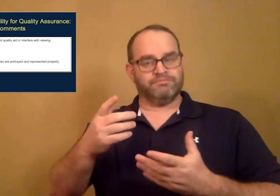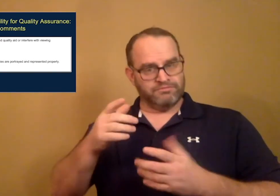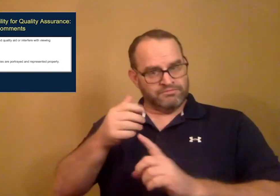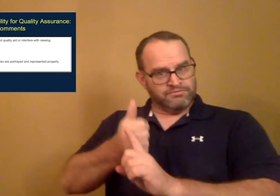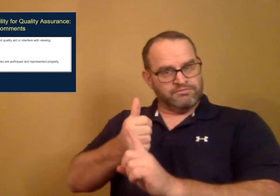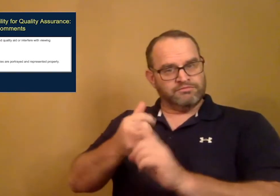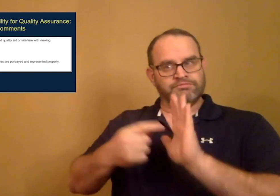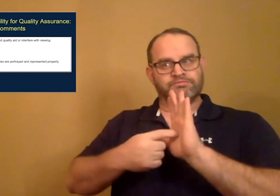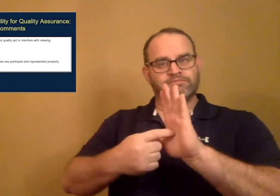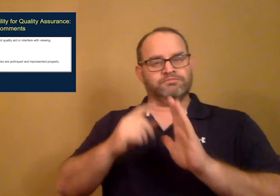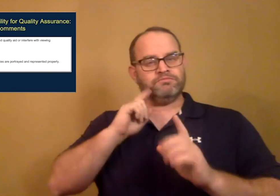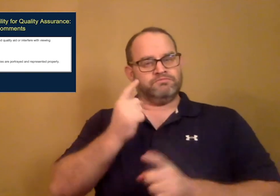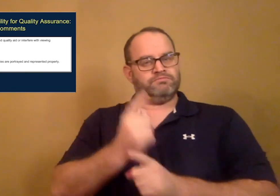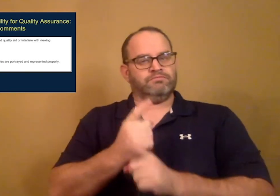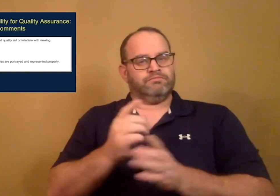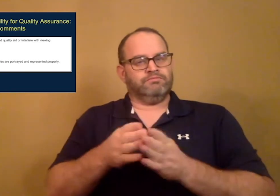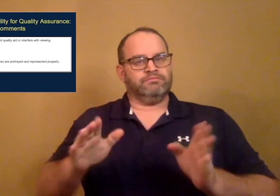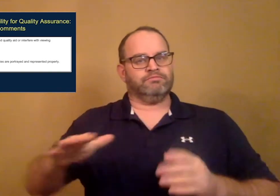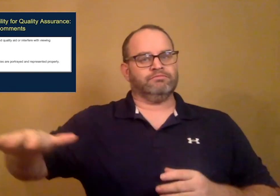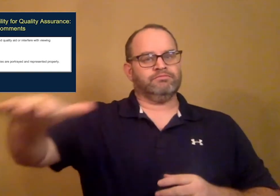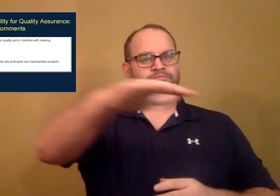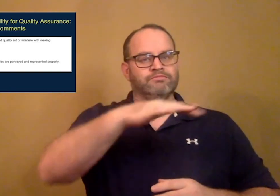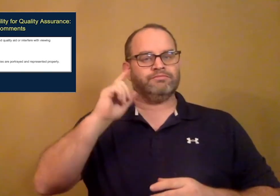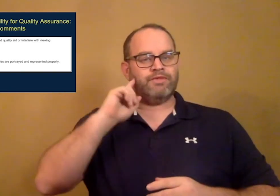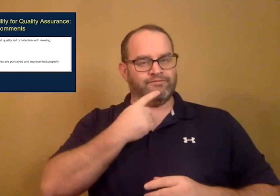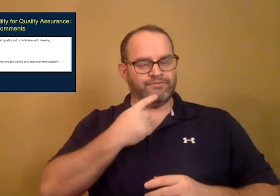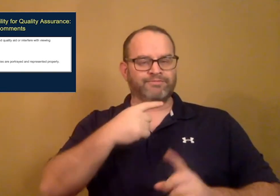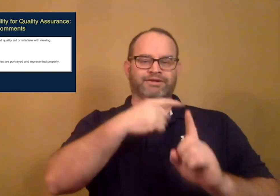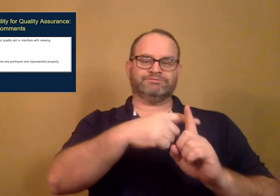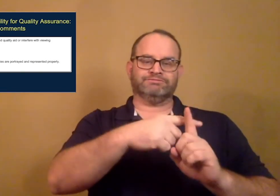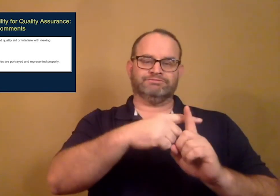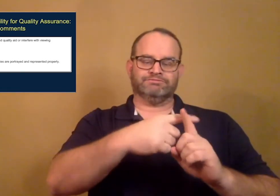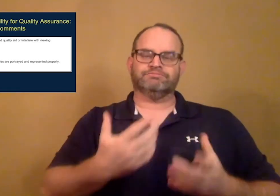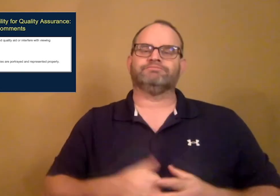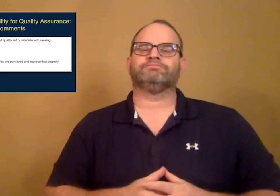Are they genuine, relatable and well-represented?